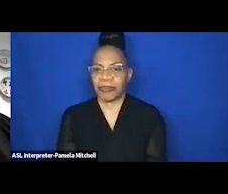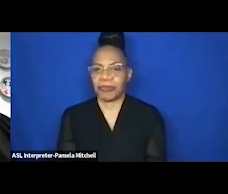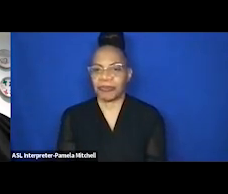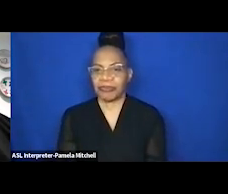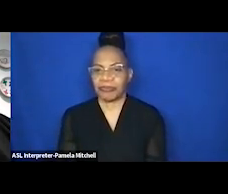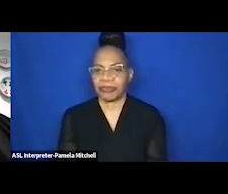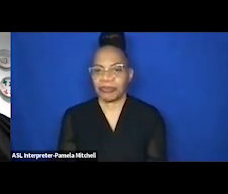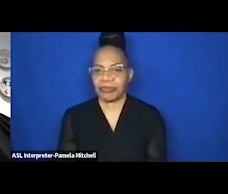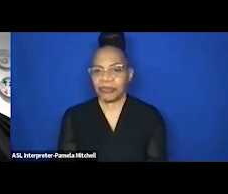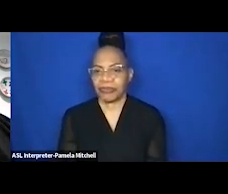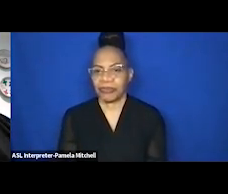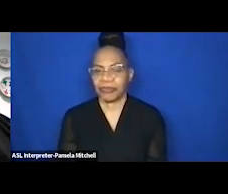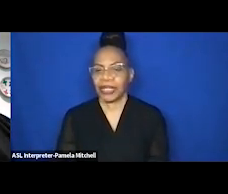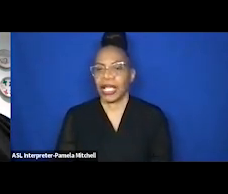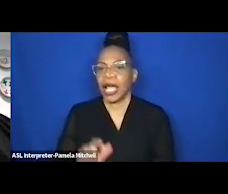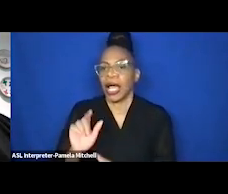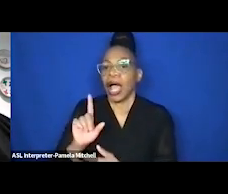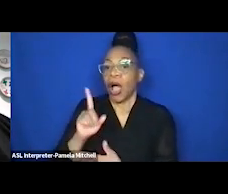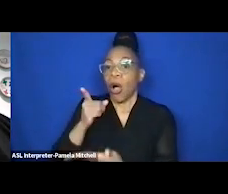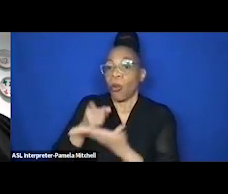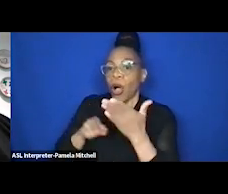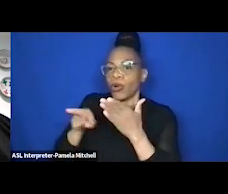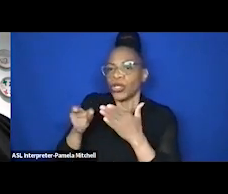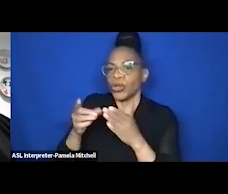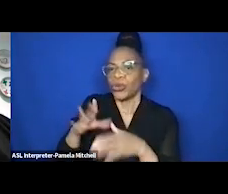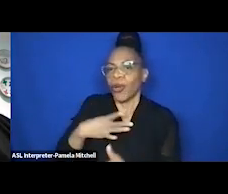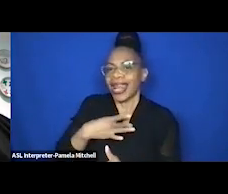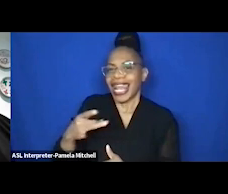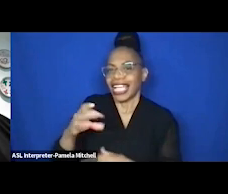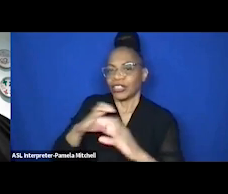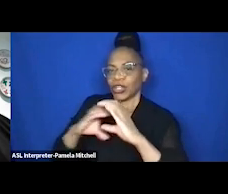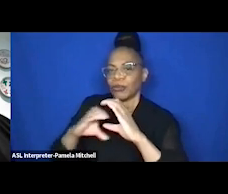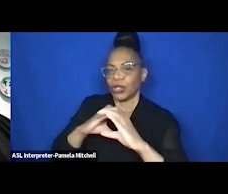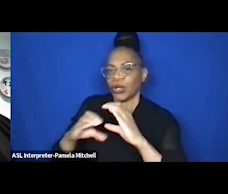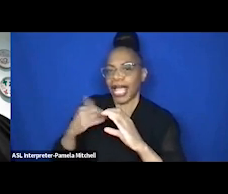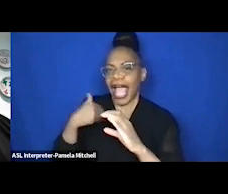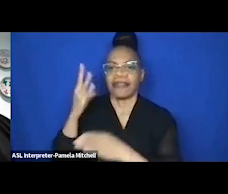What would you like the community to know about going through the SOAR program? The SOAR program.